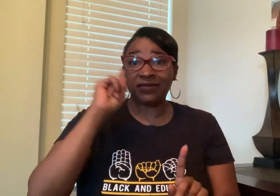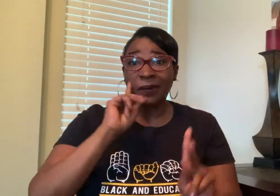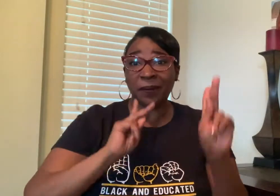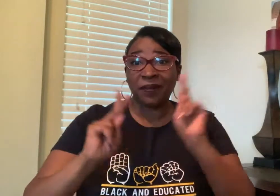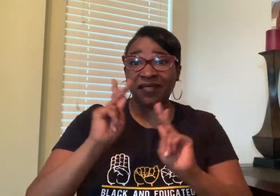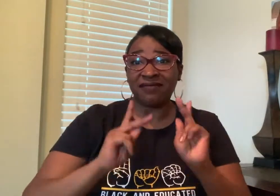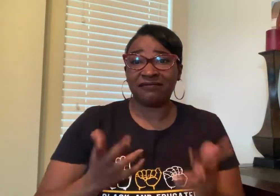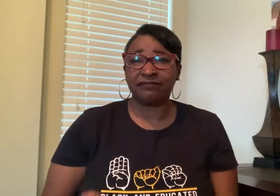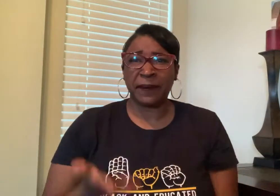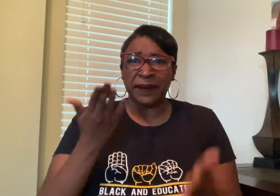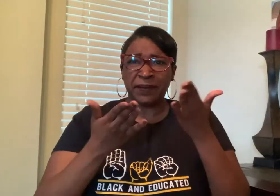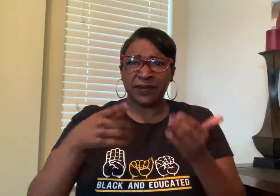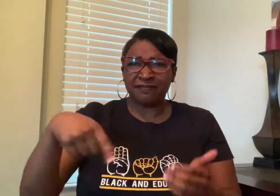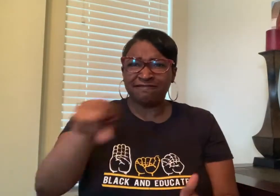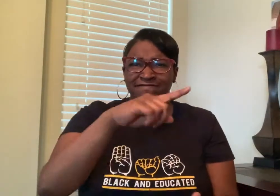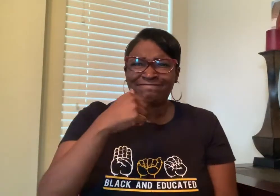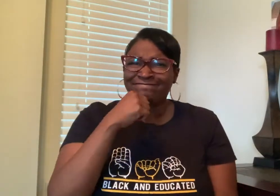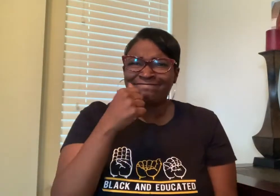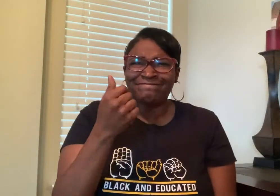It's the same with black deaf people.